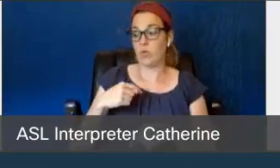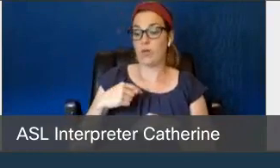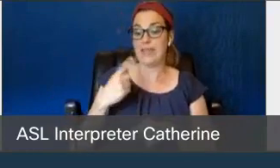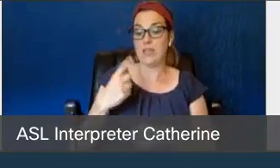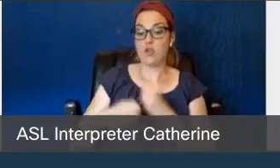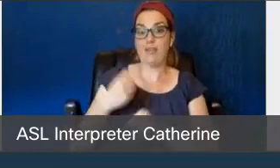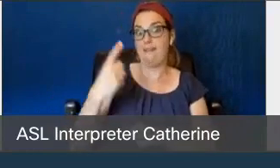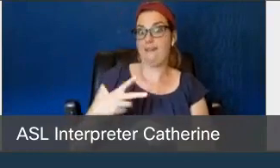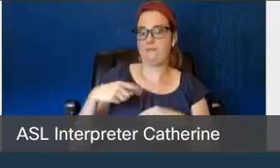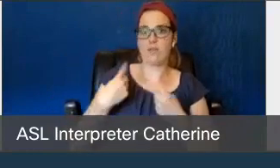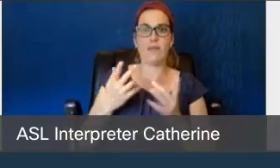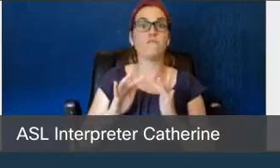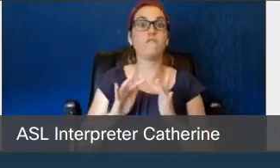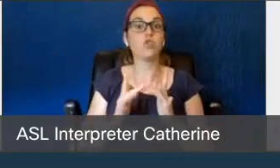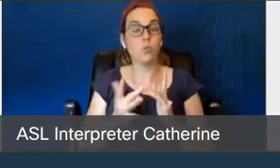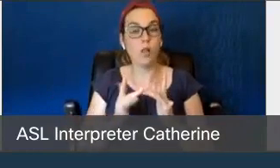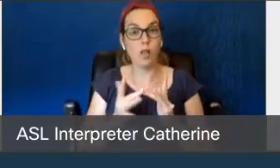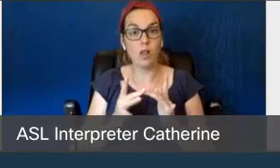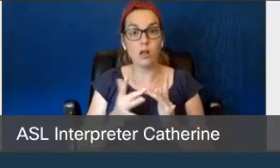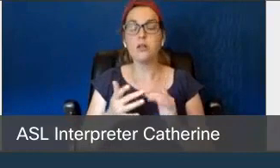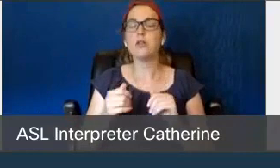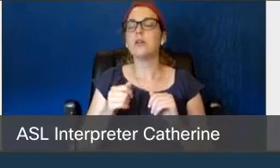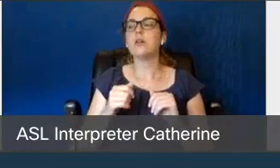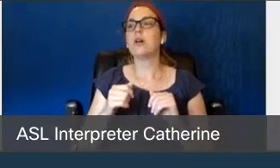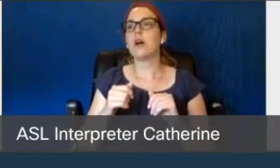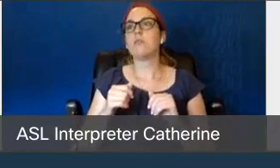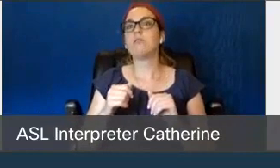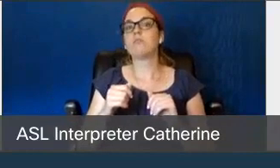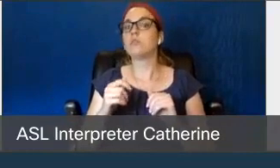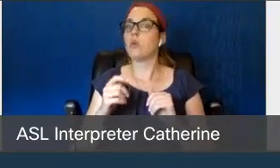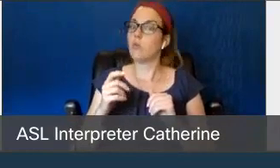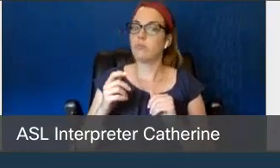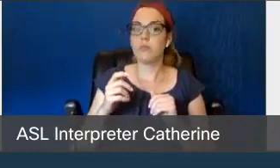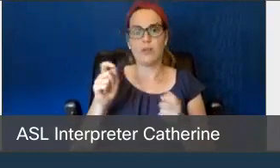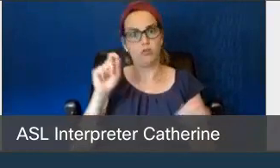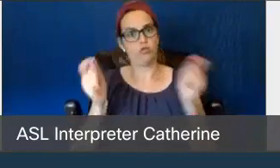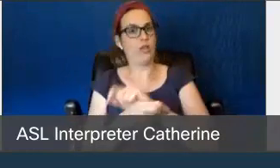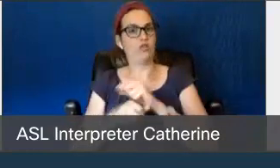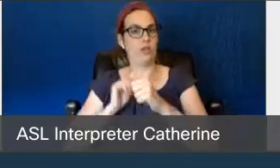But the virtual still gave us the opportunity to engage in face to face contact with our individuals.